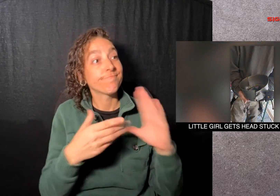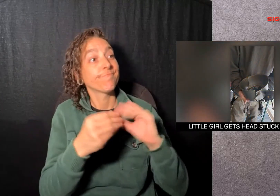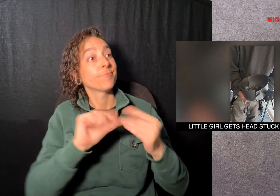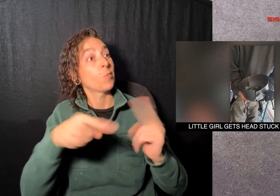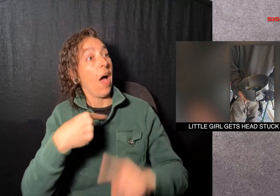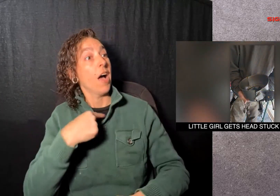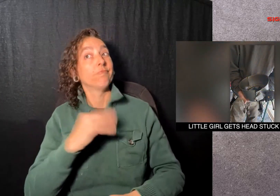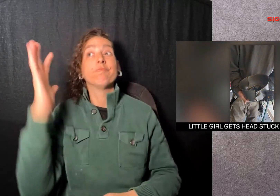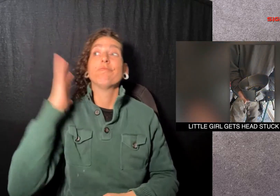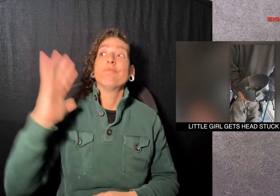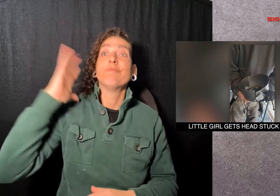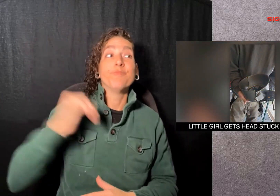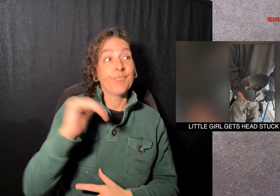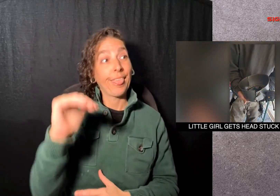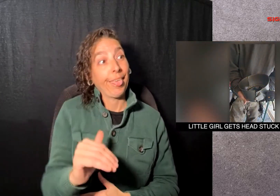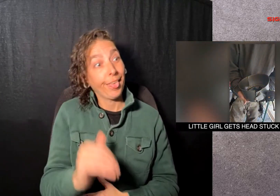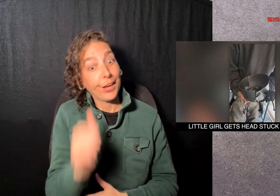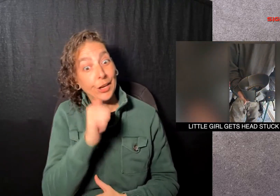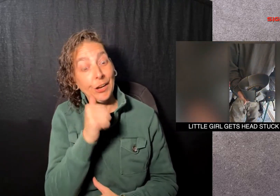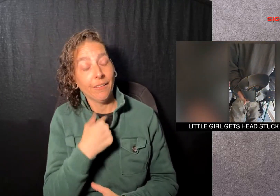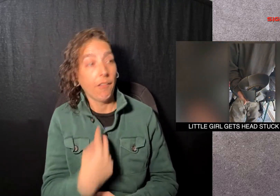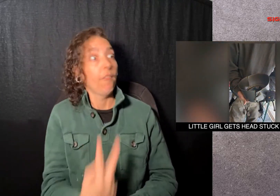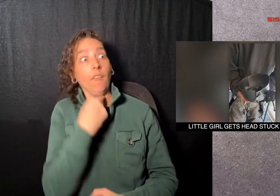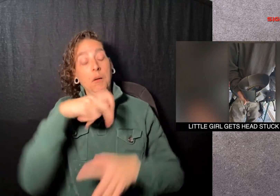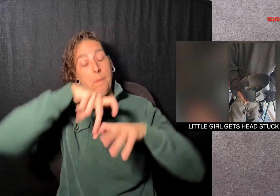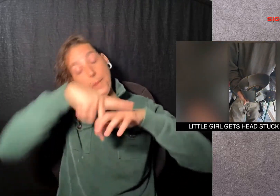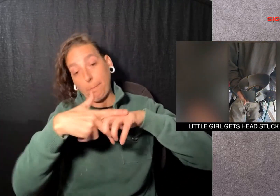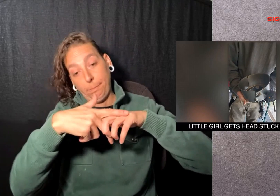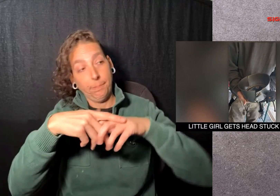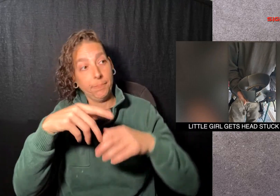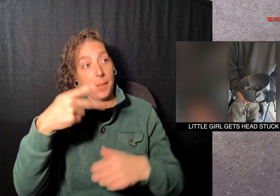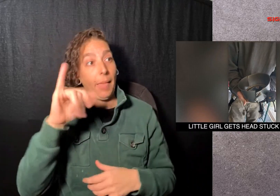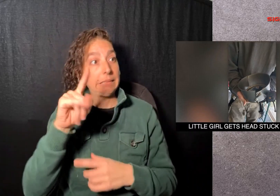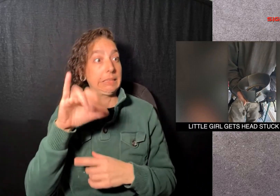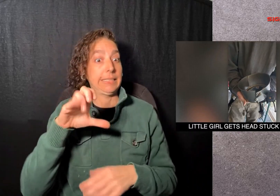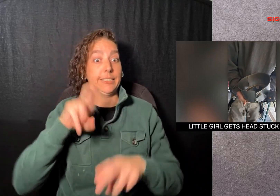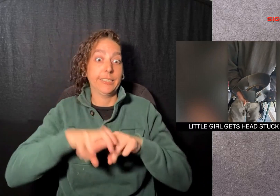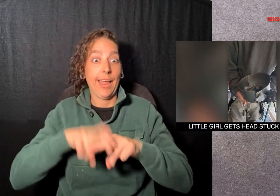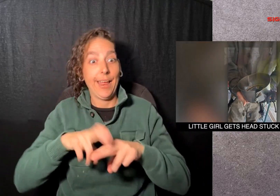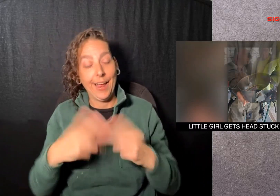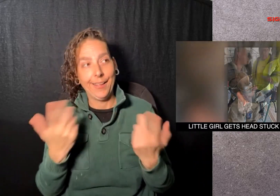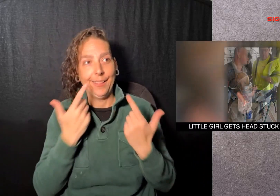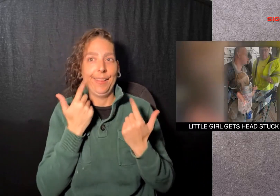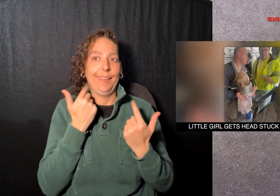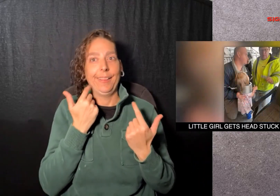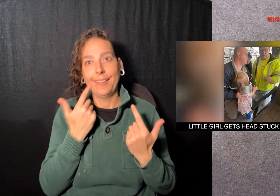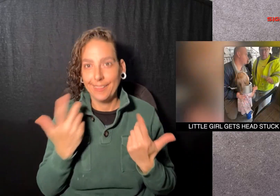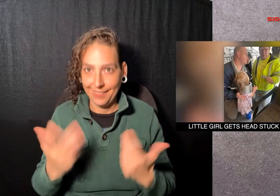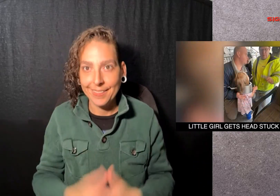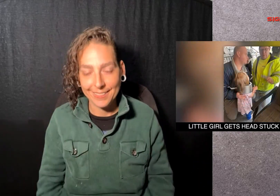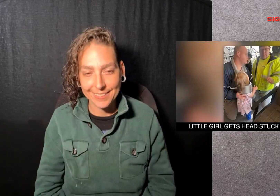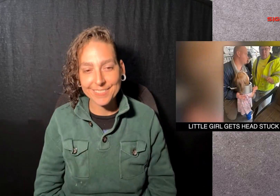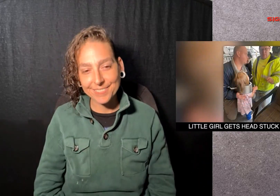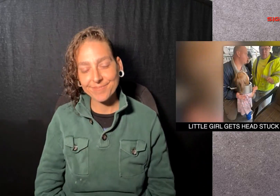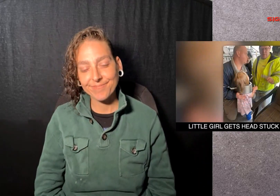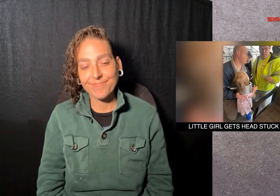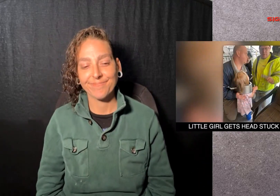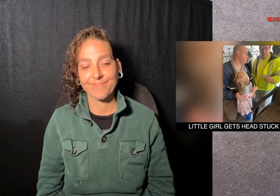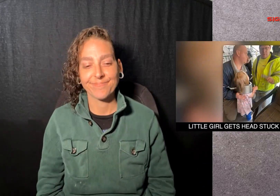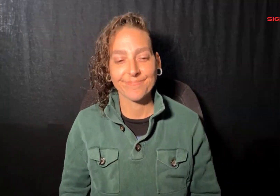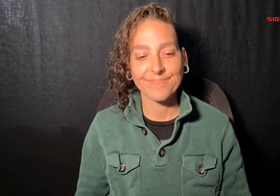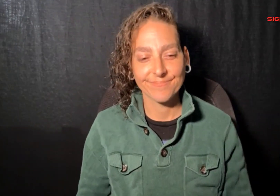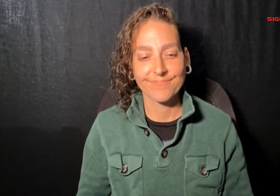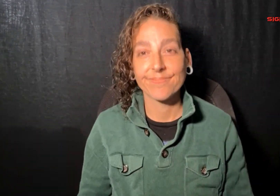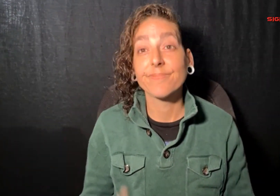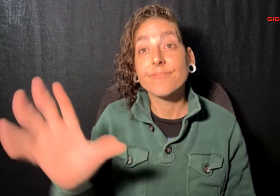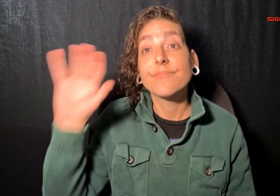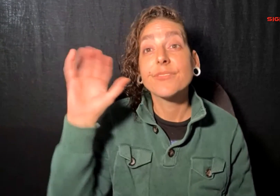she got her legs stuck in a plastic chair when she was a child Sign1News will be broadcasting